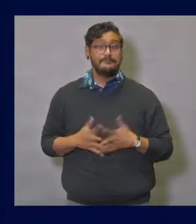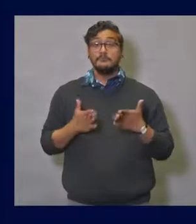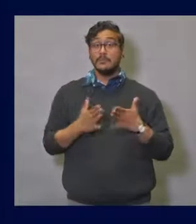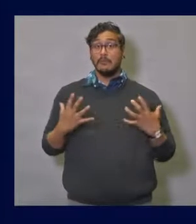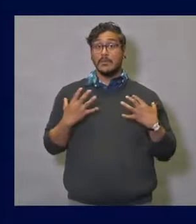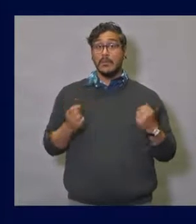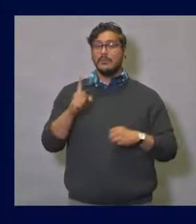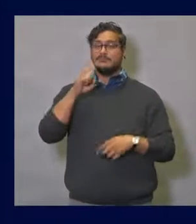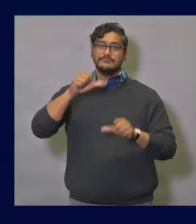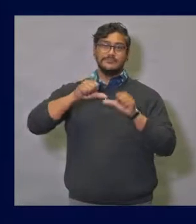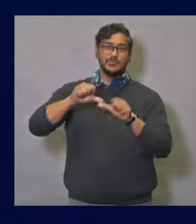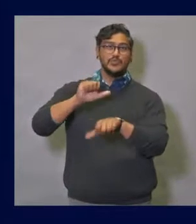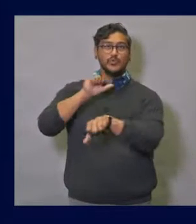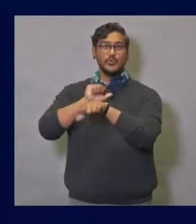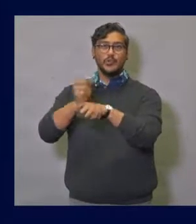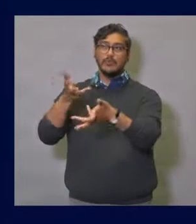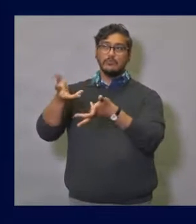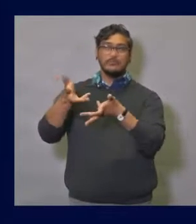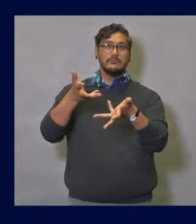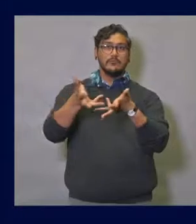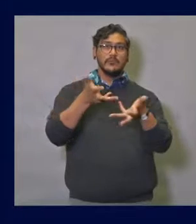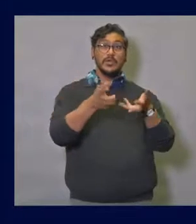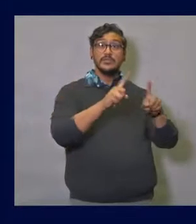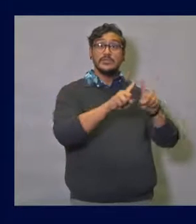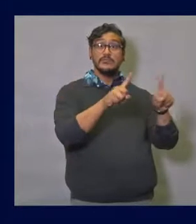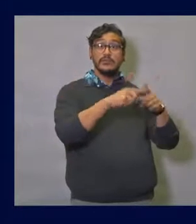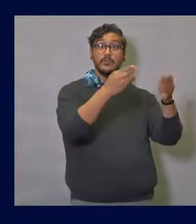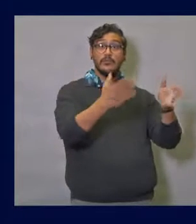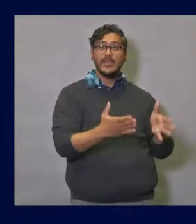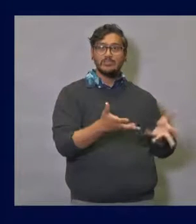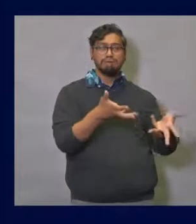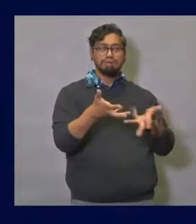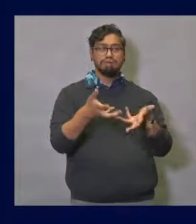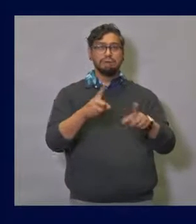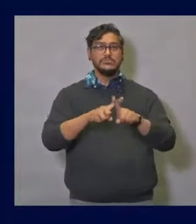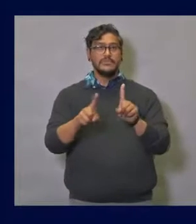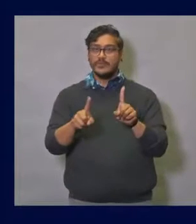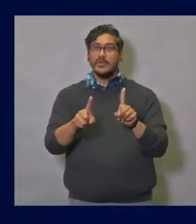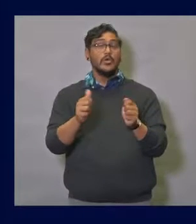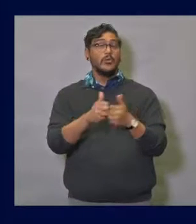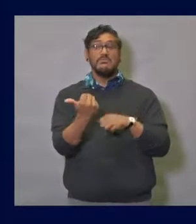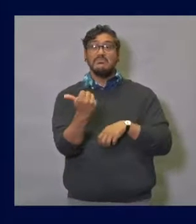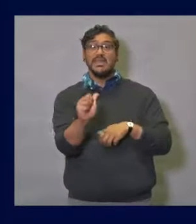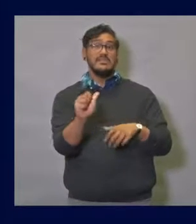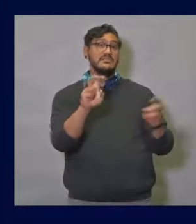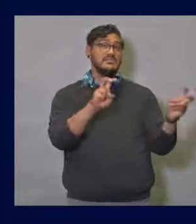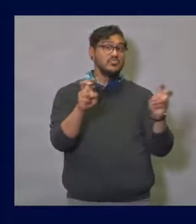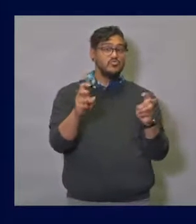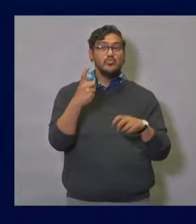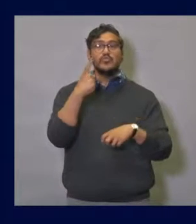COUNTY PUBLIC HEALTH WILL CONTINUE TO WORK DIRECTLY WITH